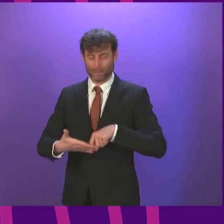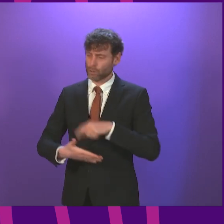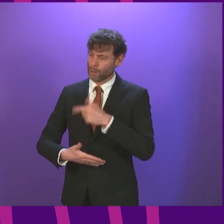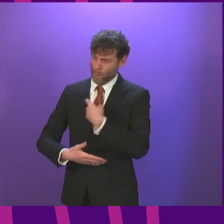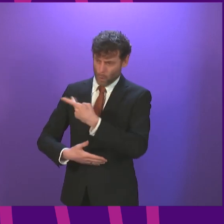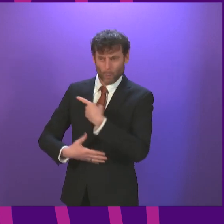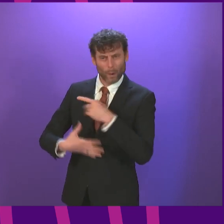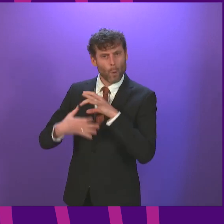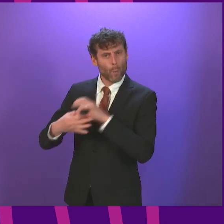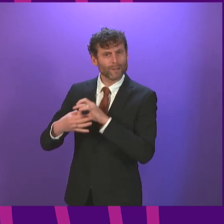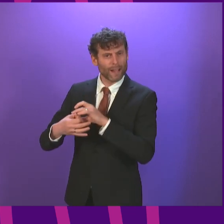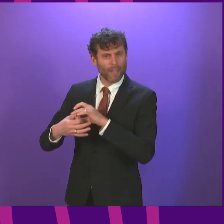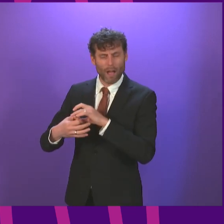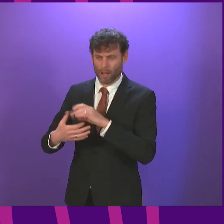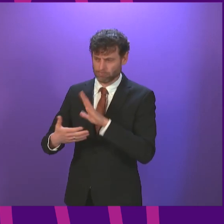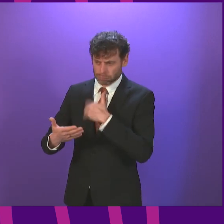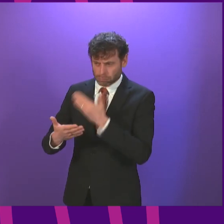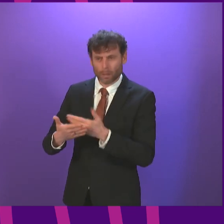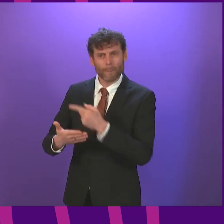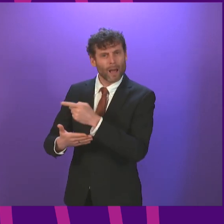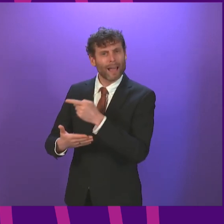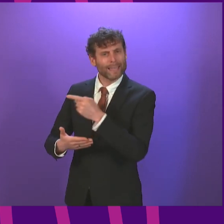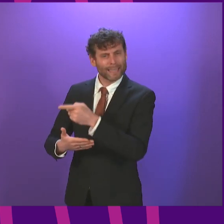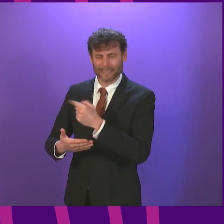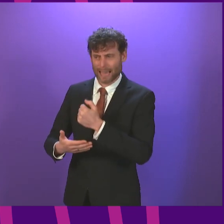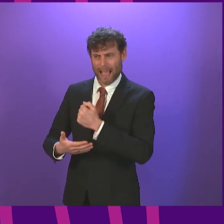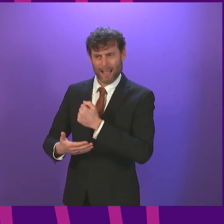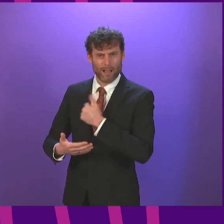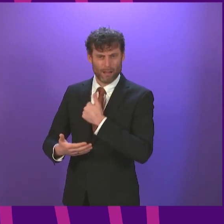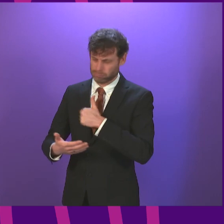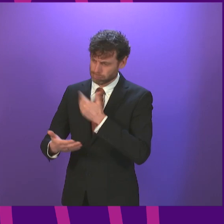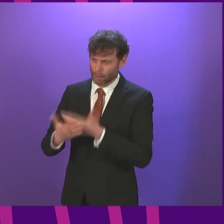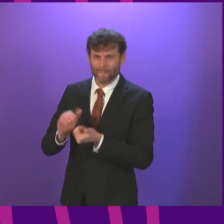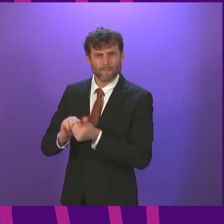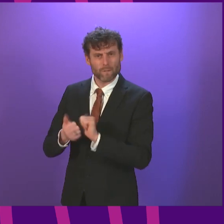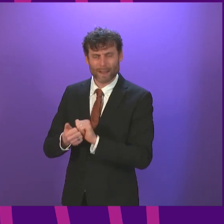and, even more importantly, a long-term friend, I thank Richard Lyle for his contribution